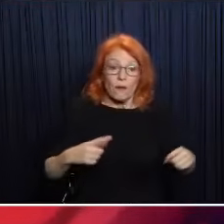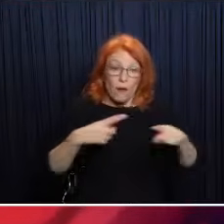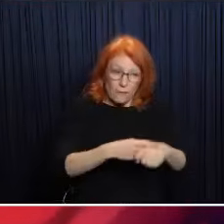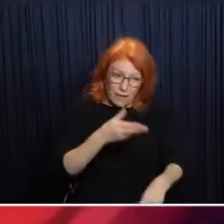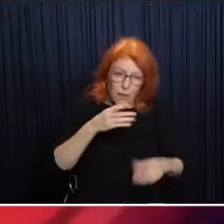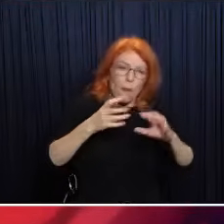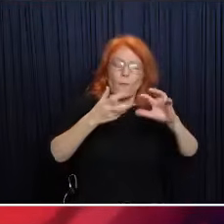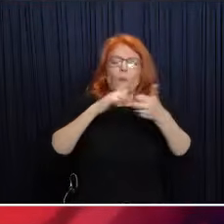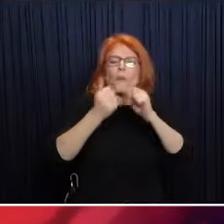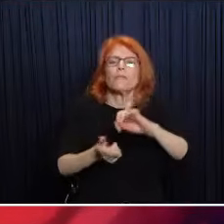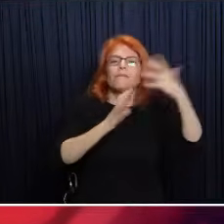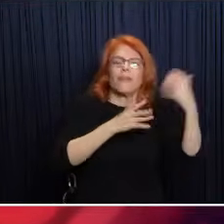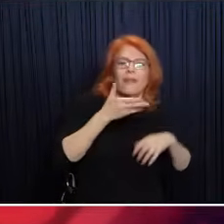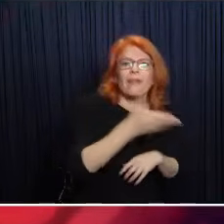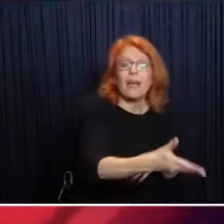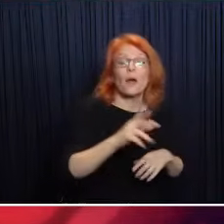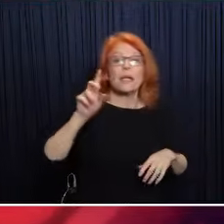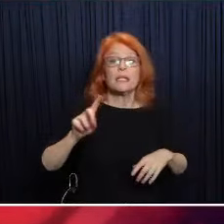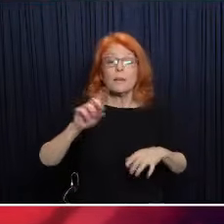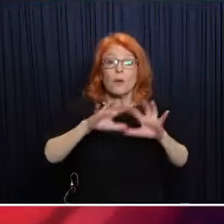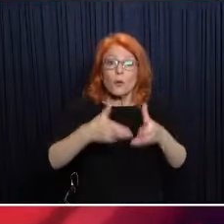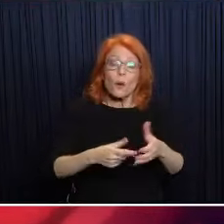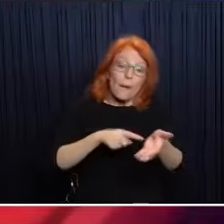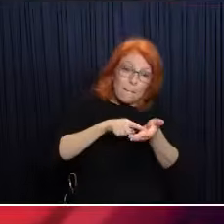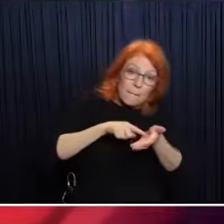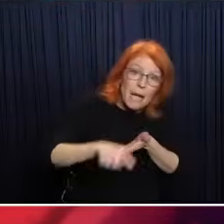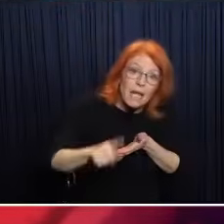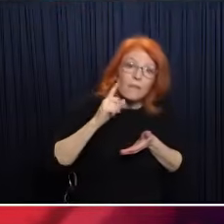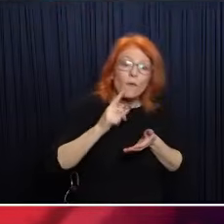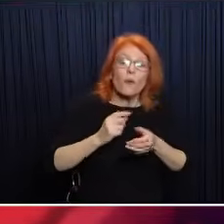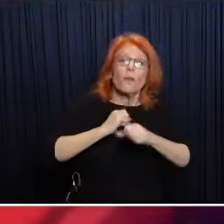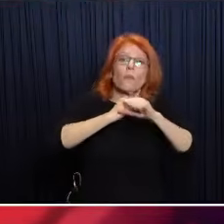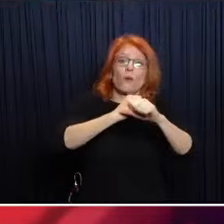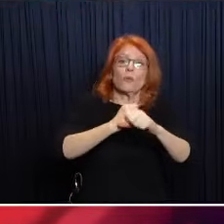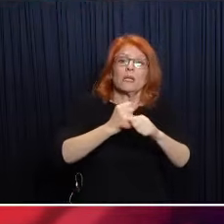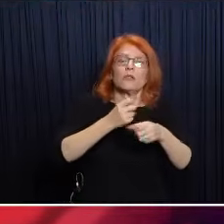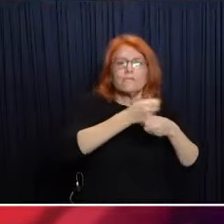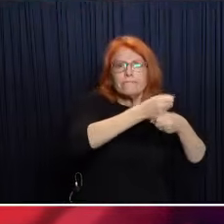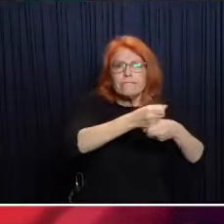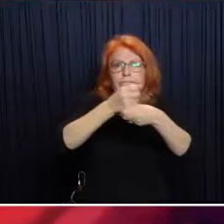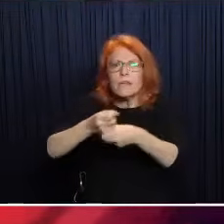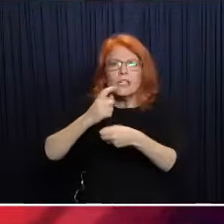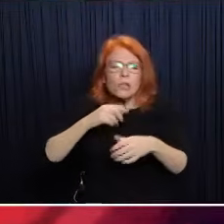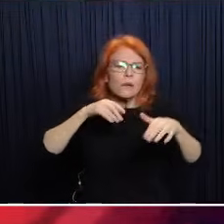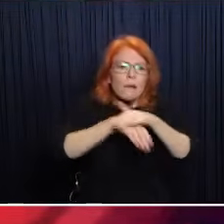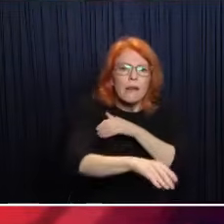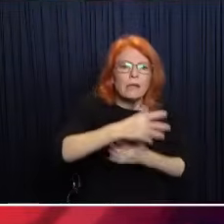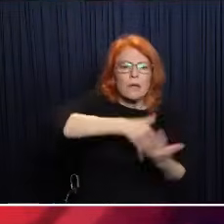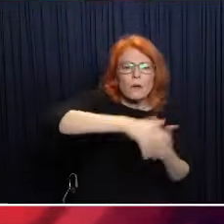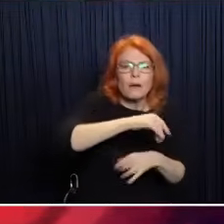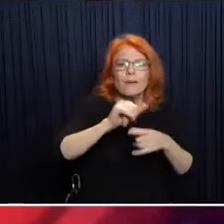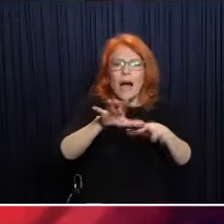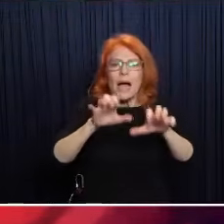THEY HAVE TO GO INTO THOSE SITUATIONS WHERE THE CONFLICT EXISTS.